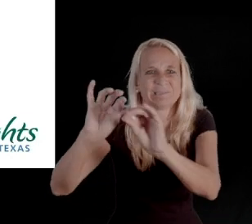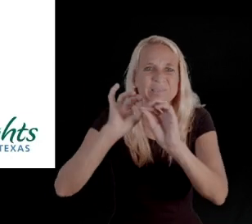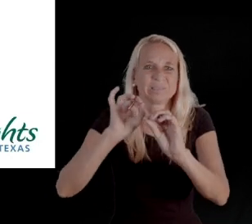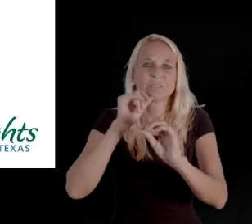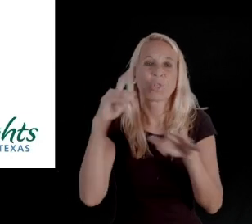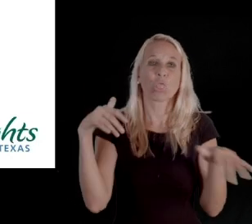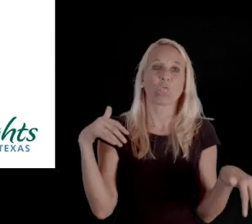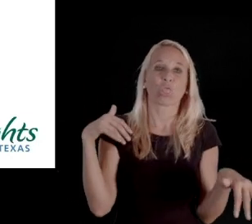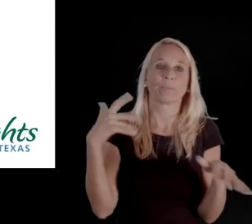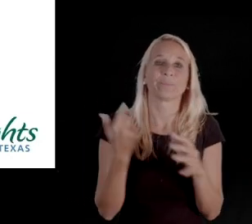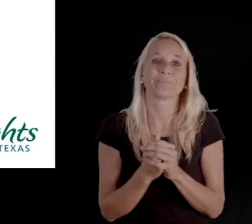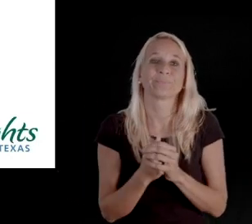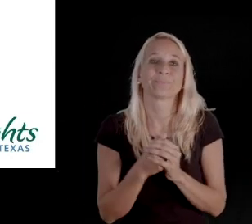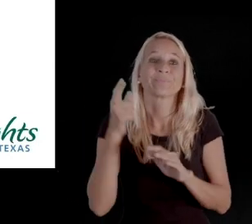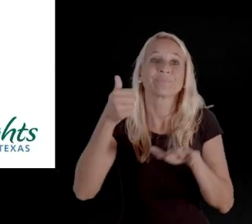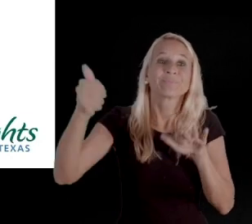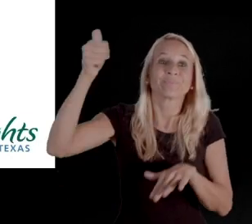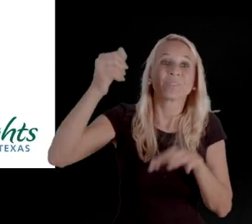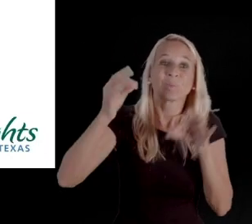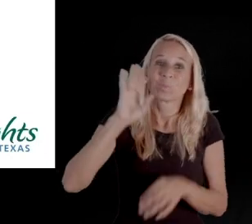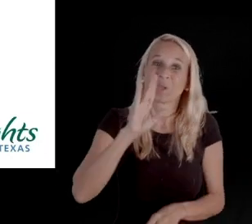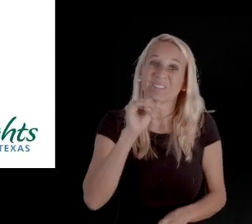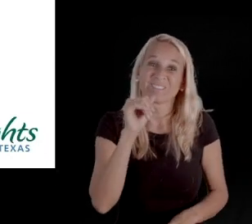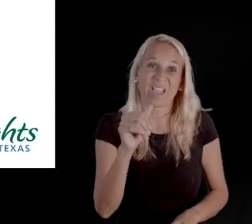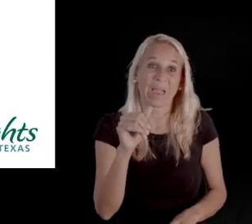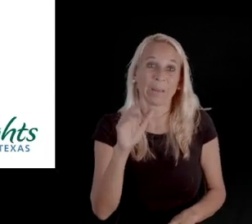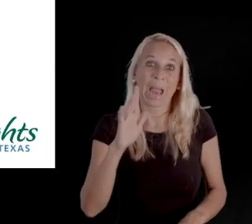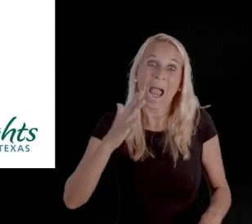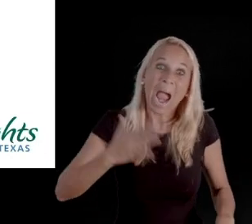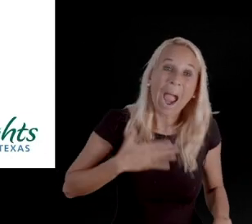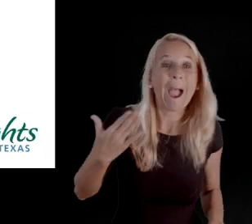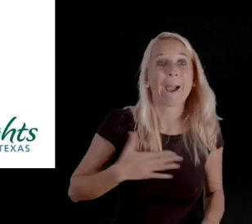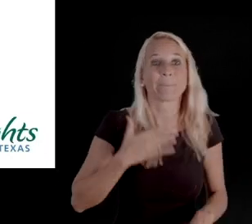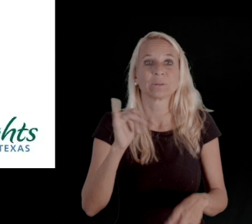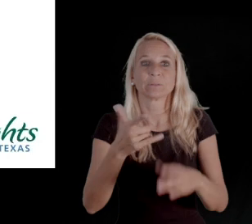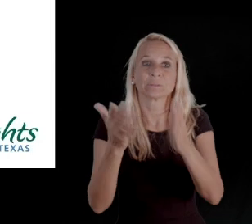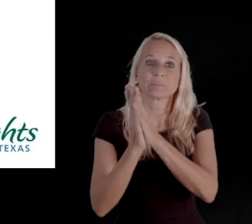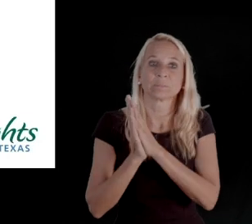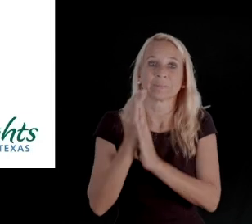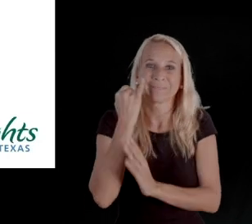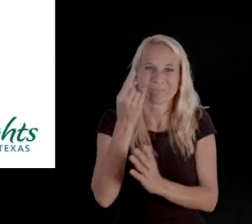officer's not going to be entirely happy because you can request the same hearing officer if you just went through